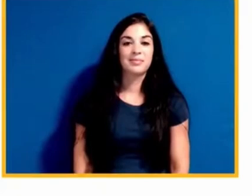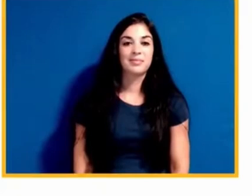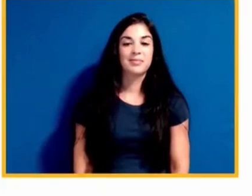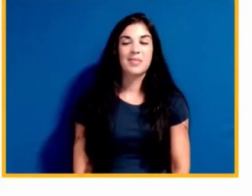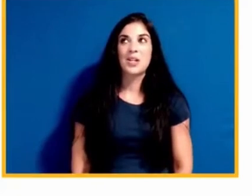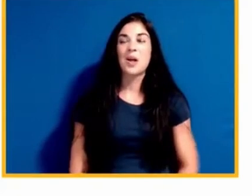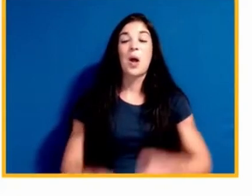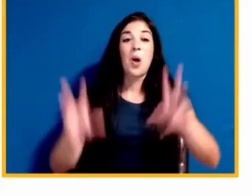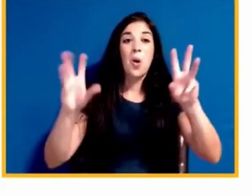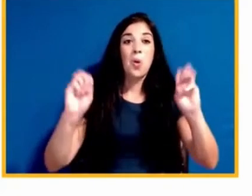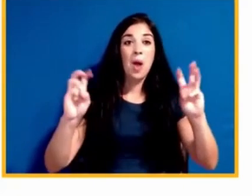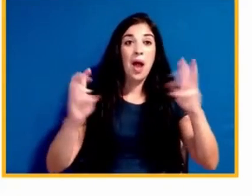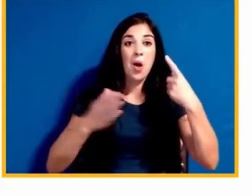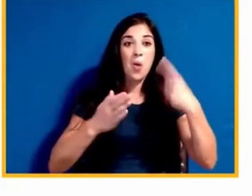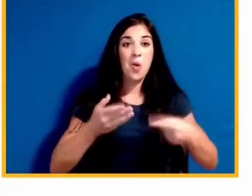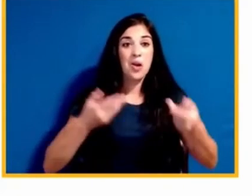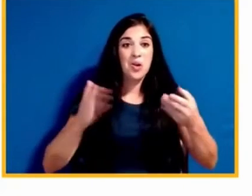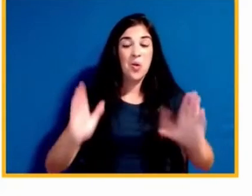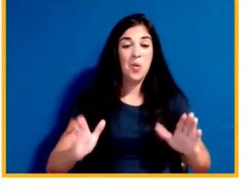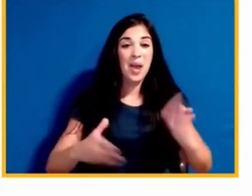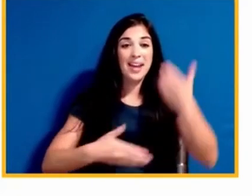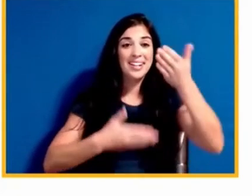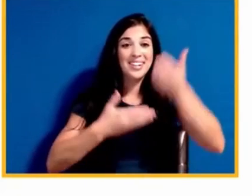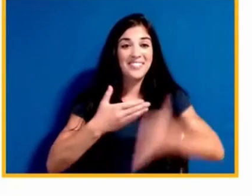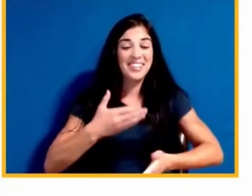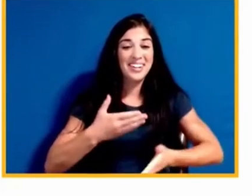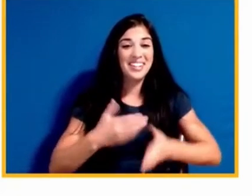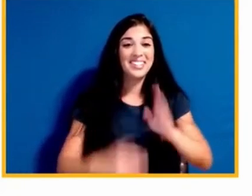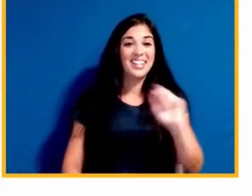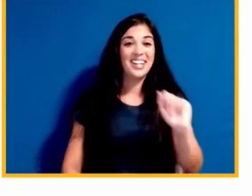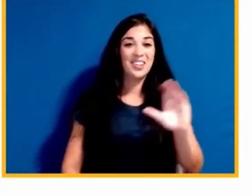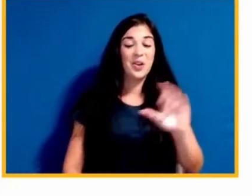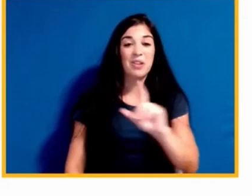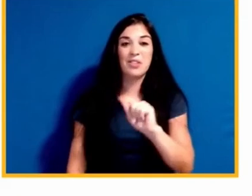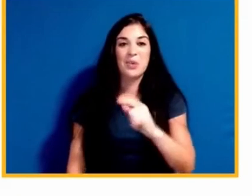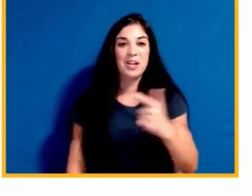[Zeke] What a way to send it off for Anthrocon 2021's